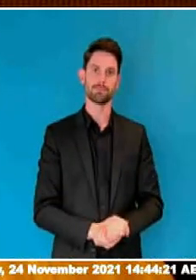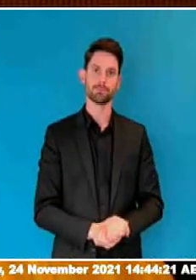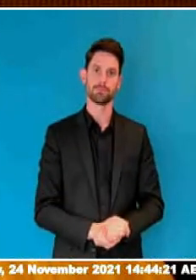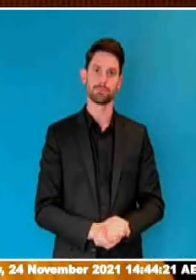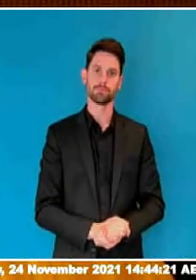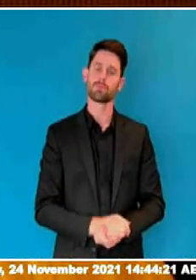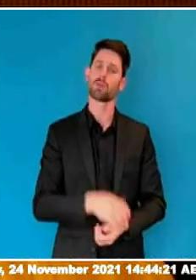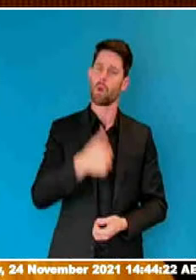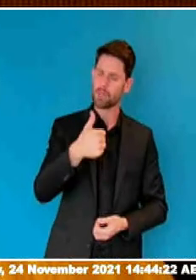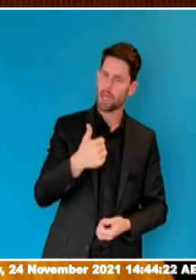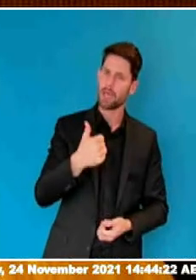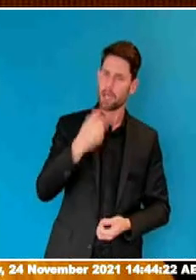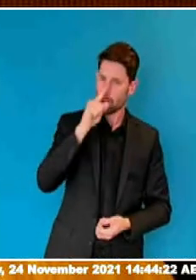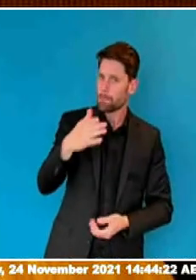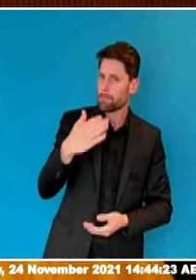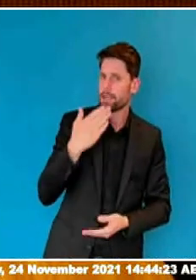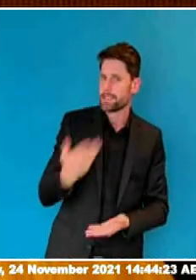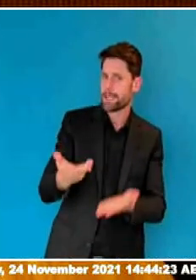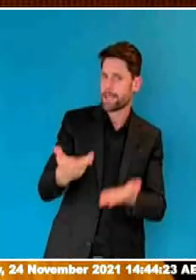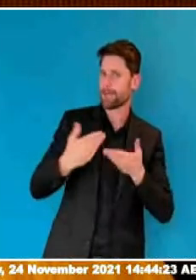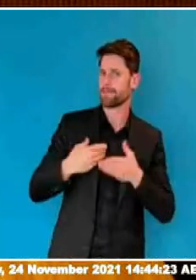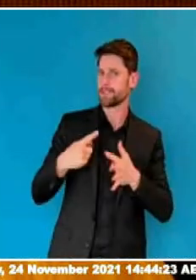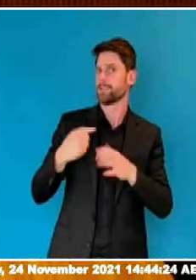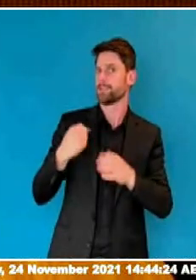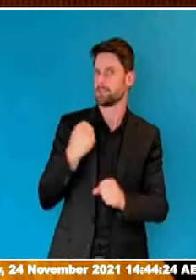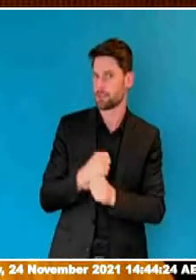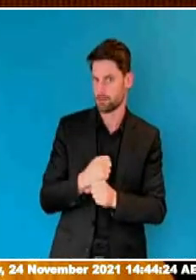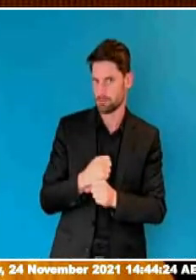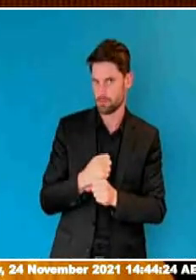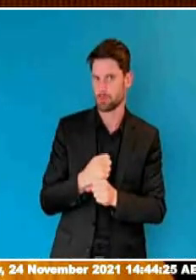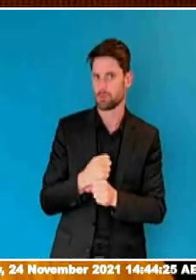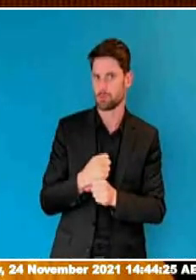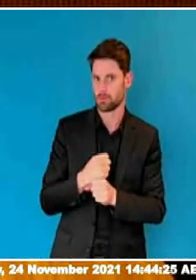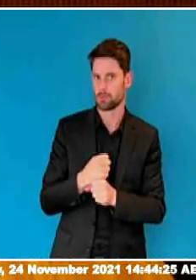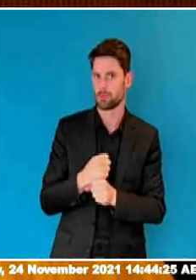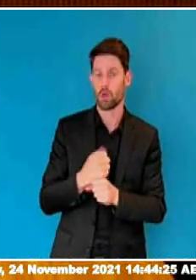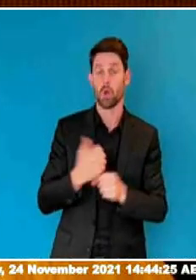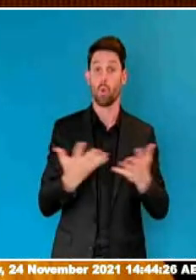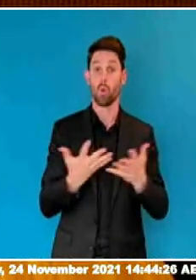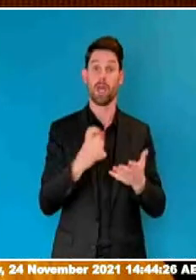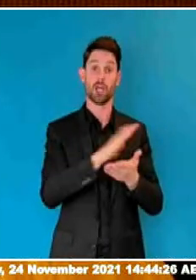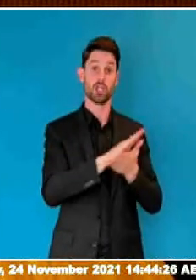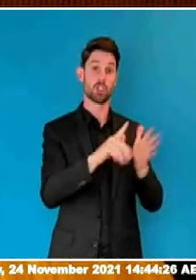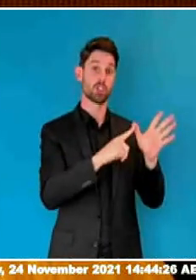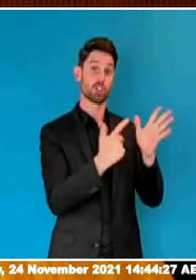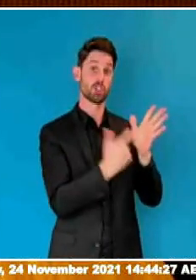Royal Commission any examples where the impact of the Charter has resulted in a